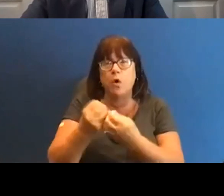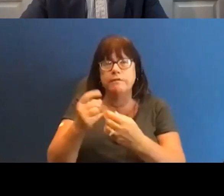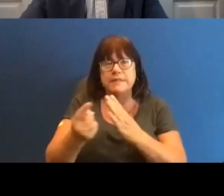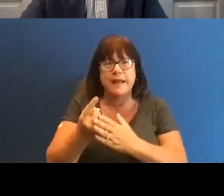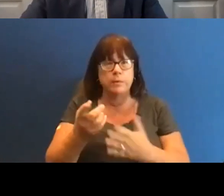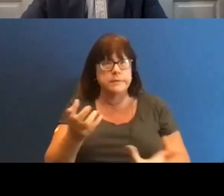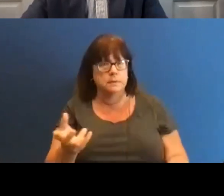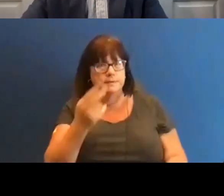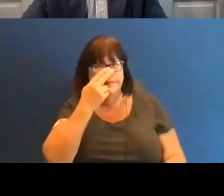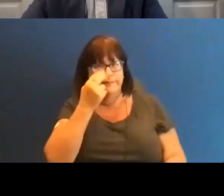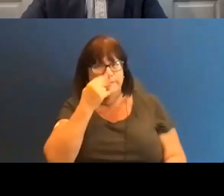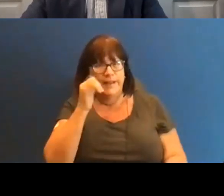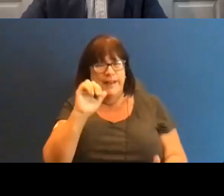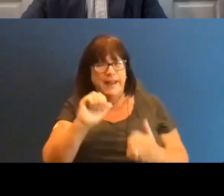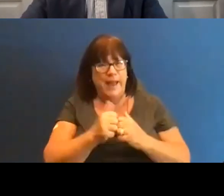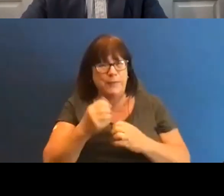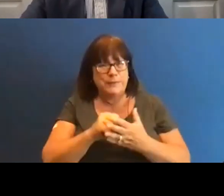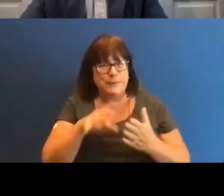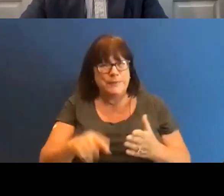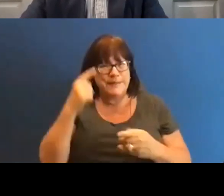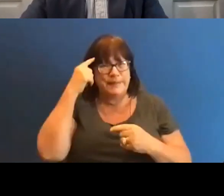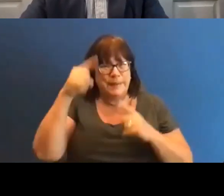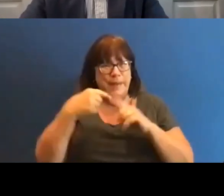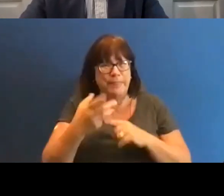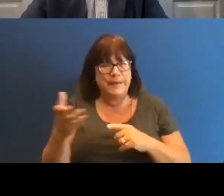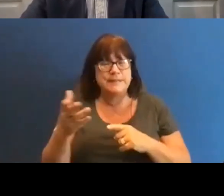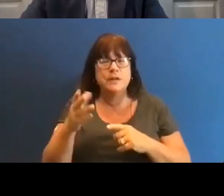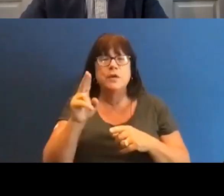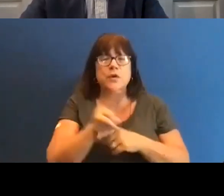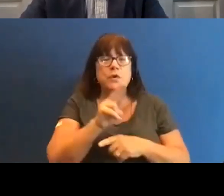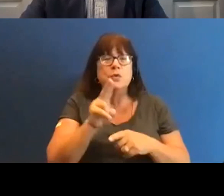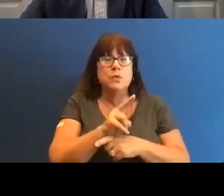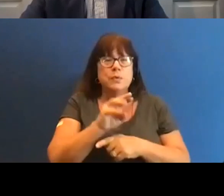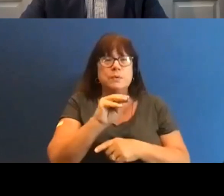using some of Maggie's ideas about telling the students what the office hours are really for